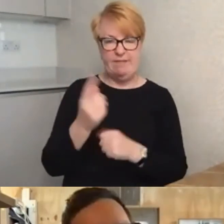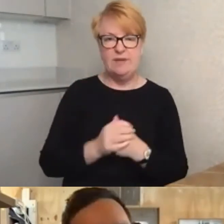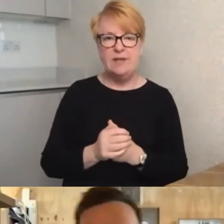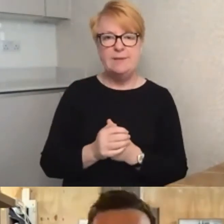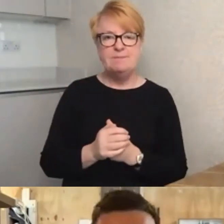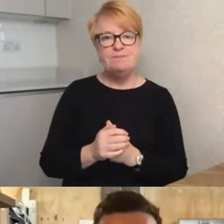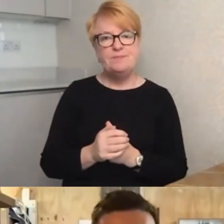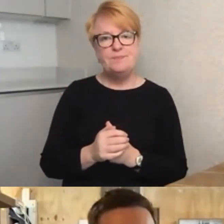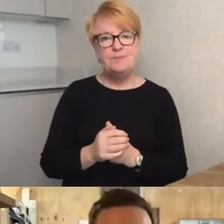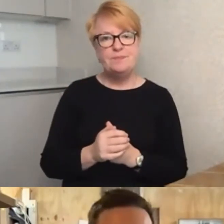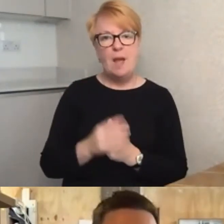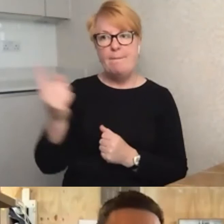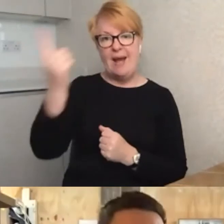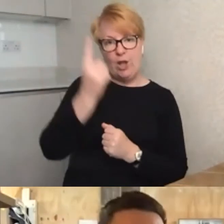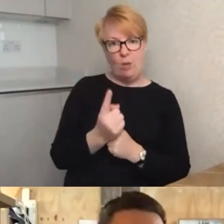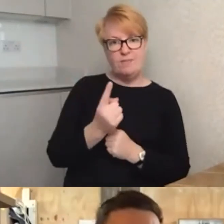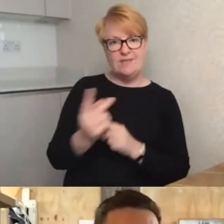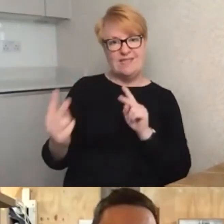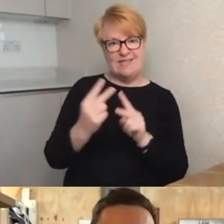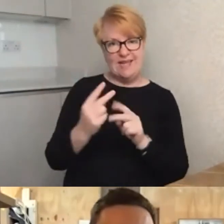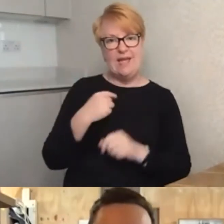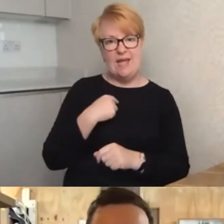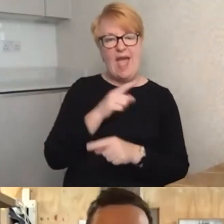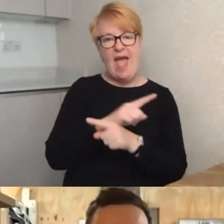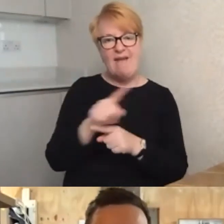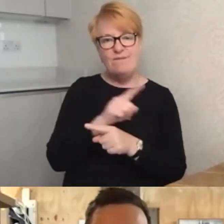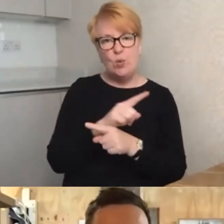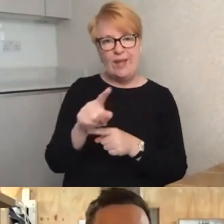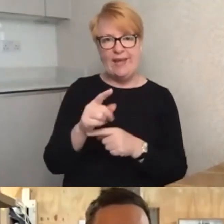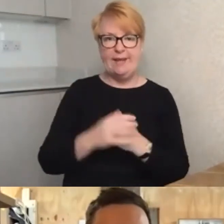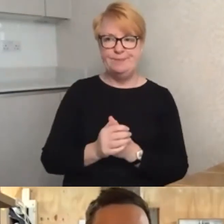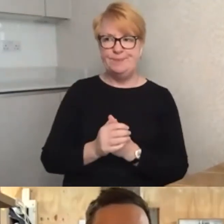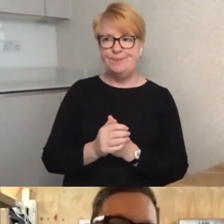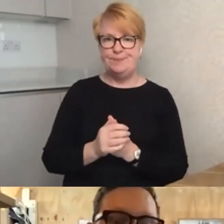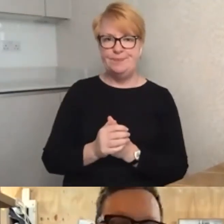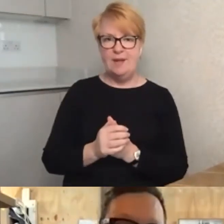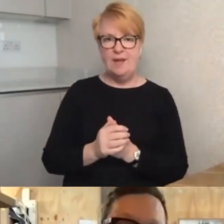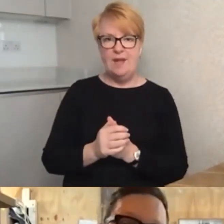But he comes to see us every week, every week he comes in and it's important